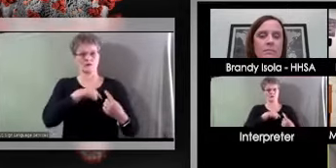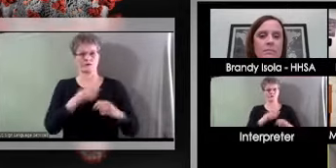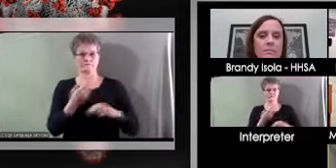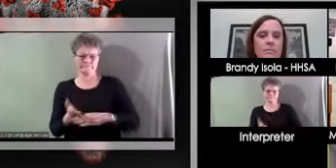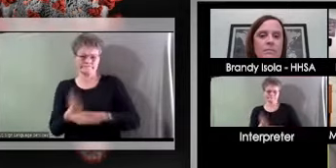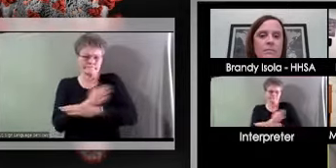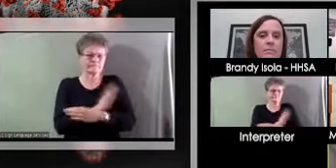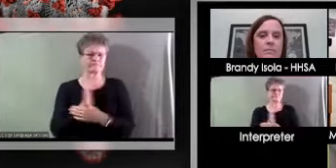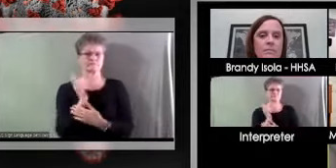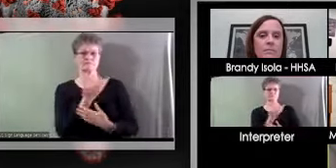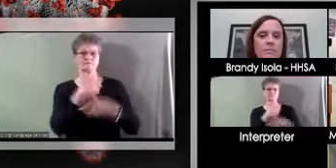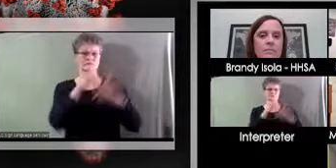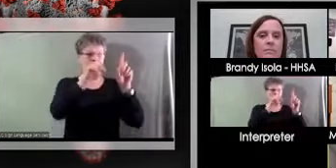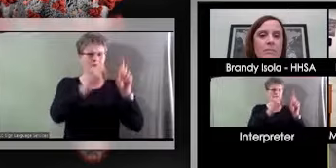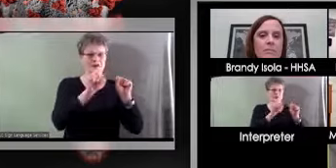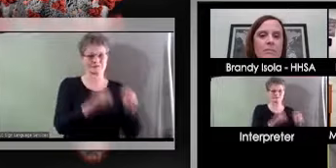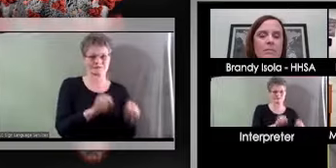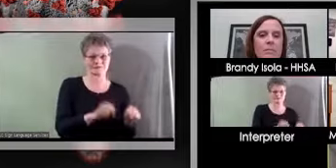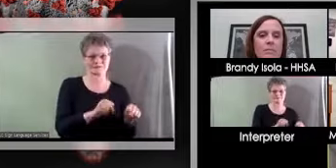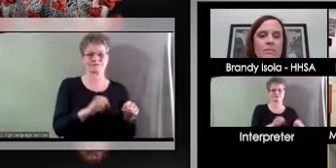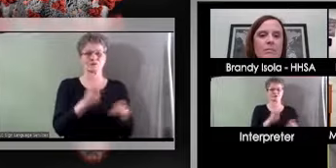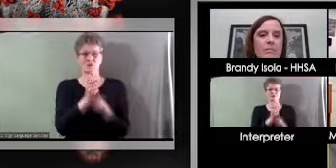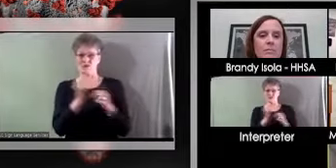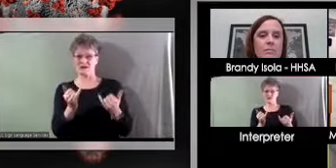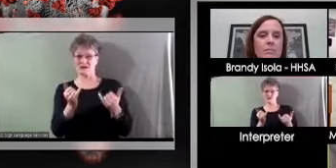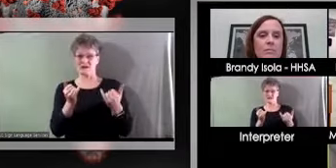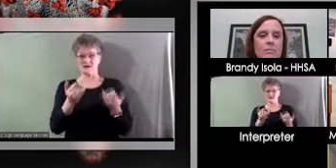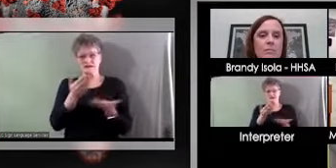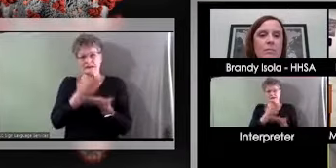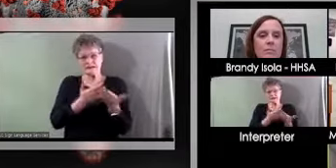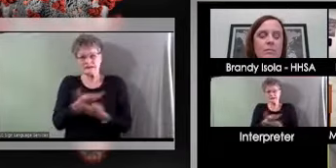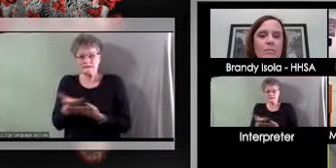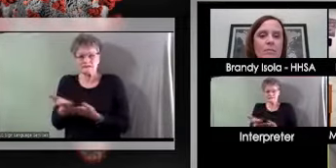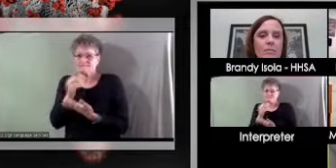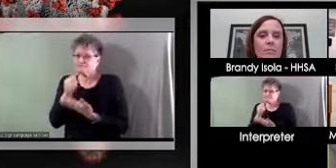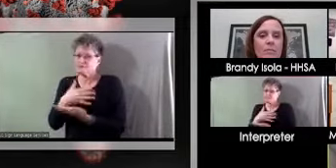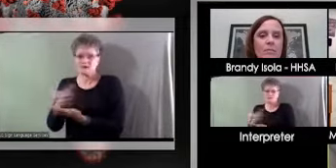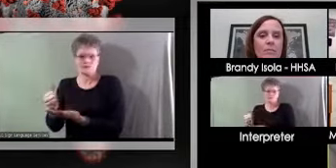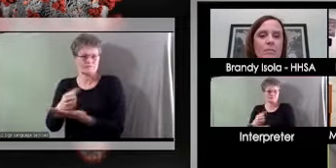a lot of limitations based on supplies that are not available